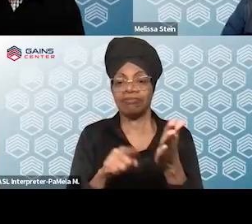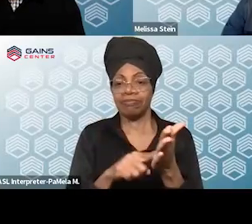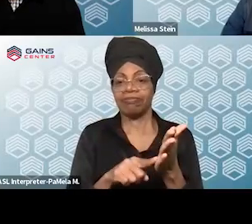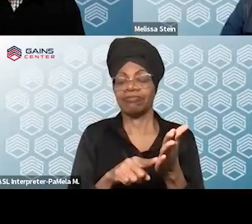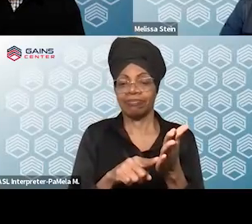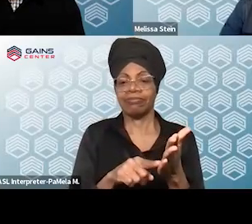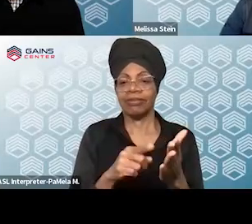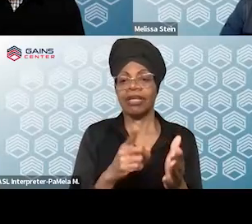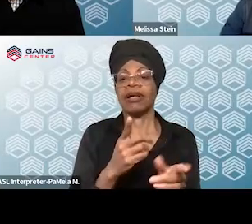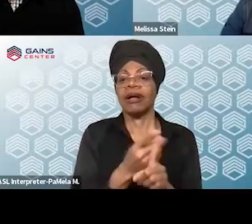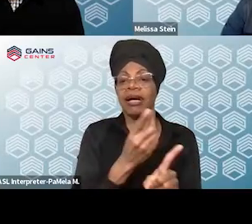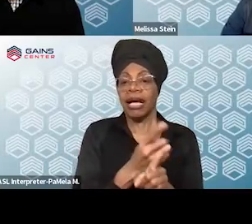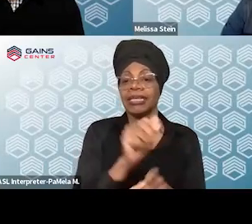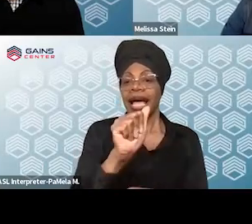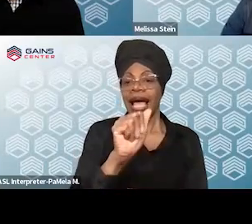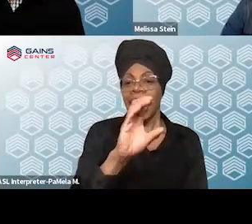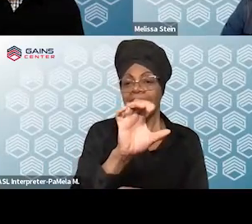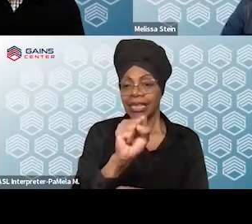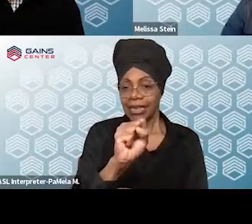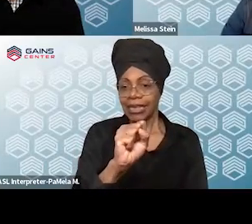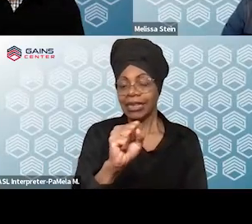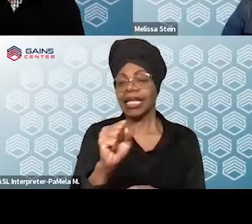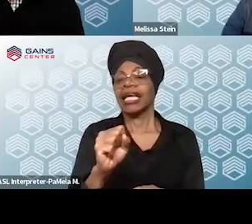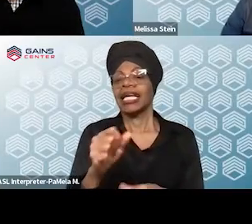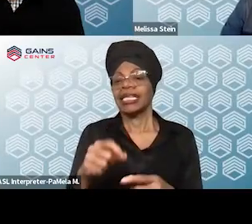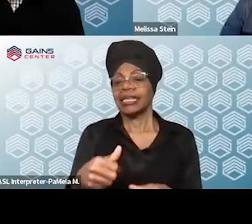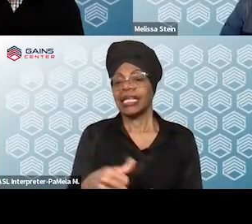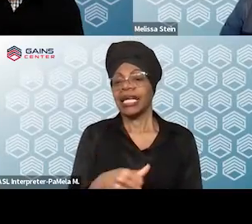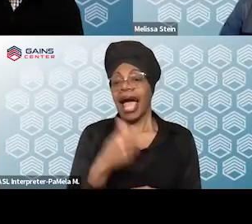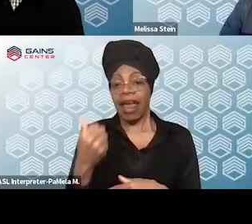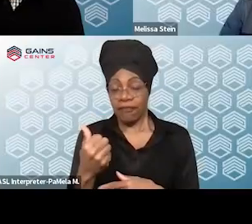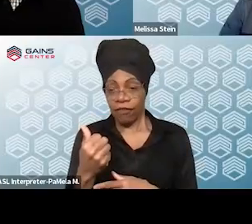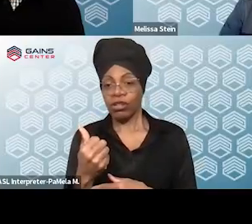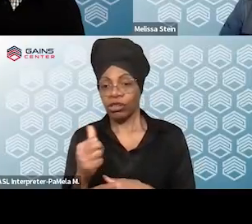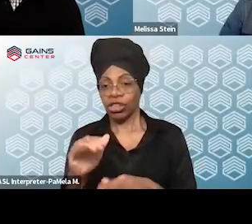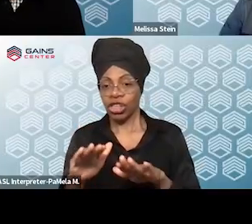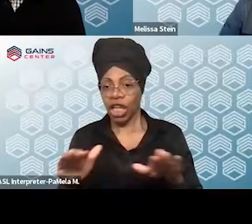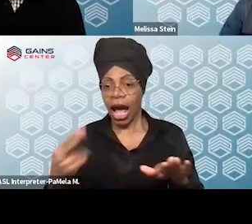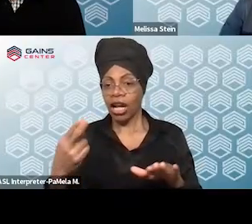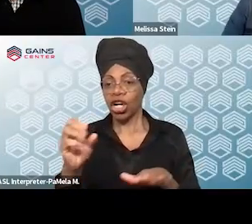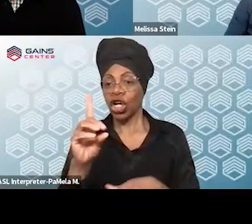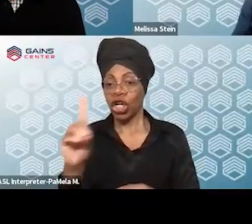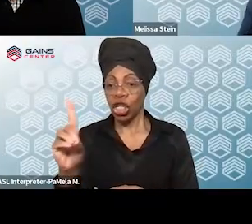as the Adverse Childhood Experiences Questionnaire. Brief, but as Melissa said,